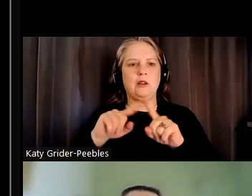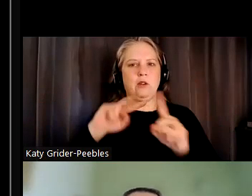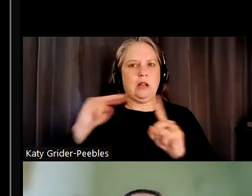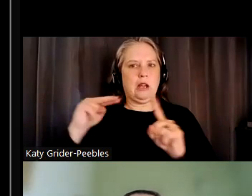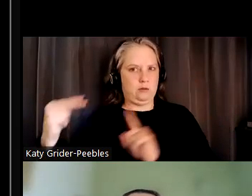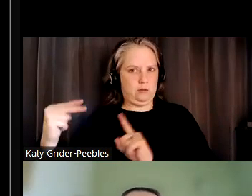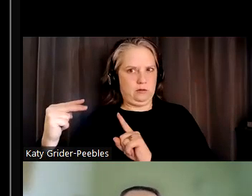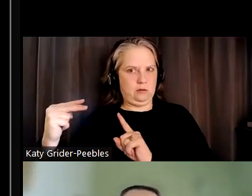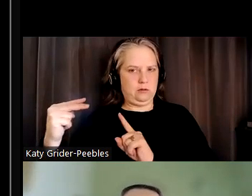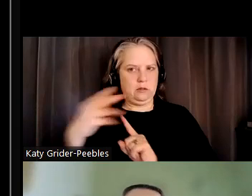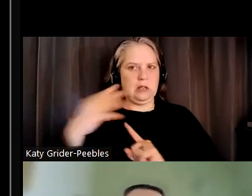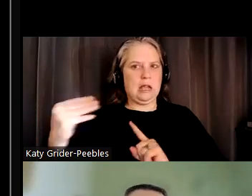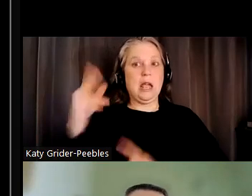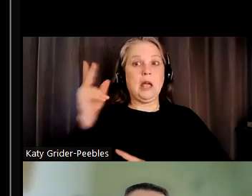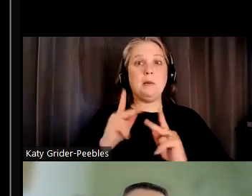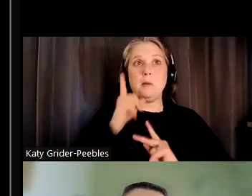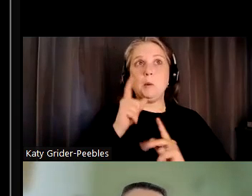as those of us that live in areas of intersectionality.